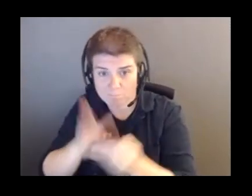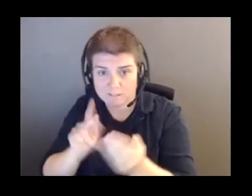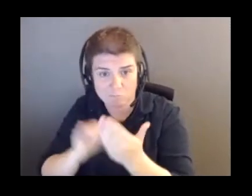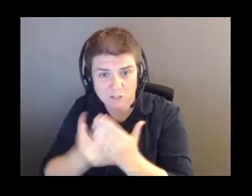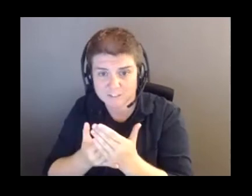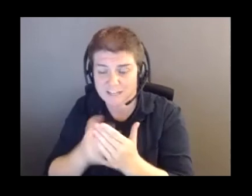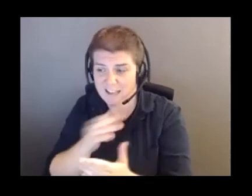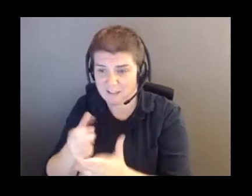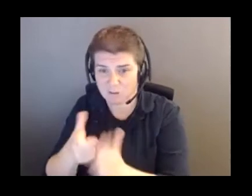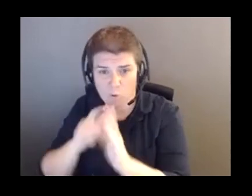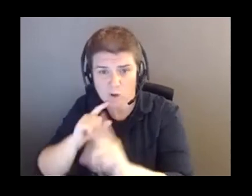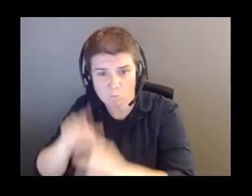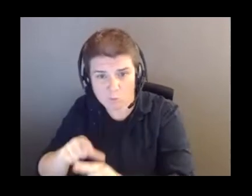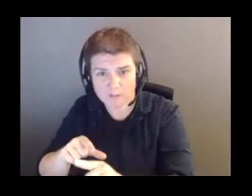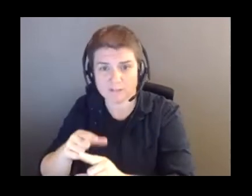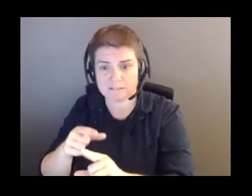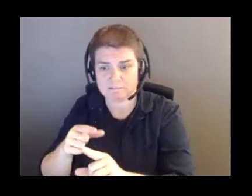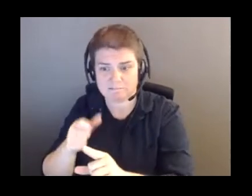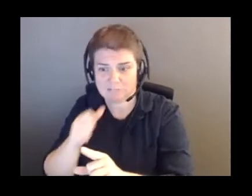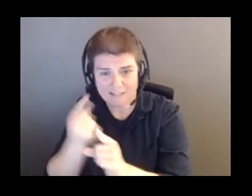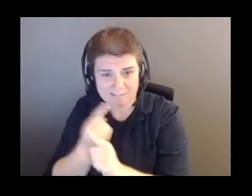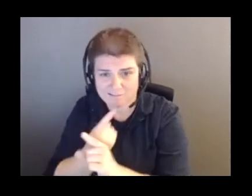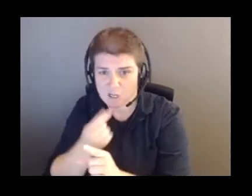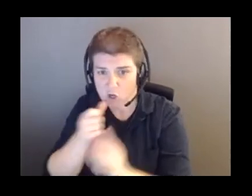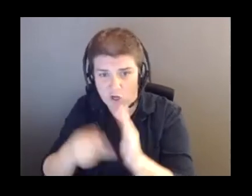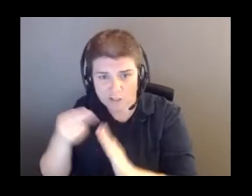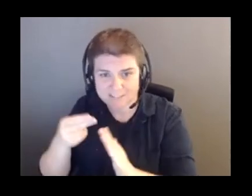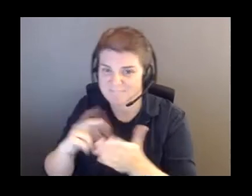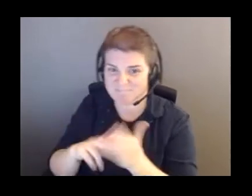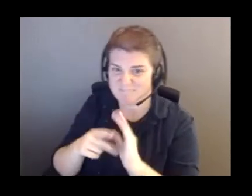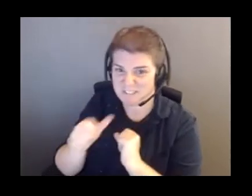accurately and honestly, you will not be considered to be in good standing and will be unable